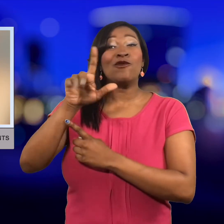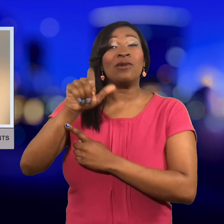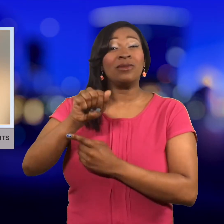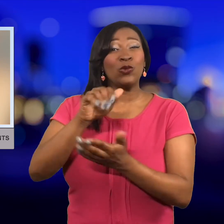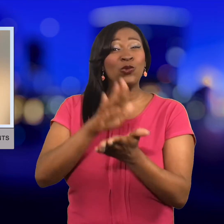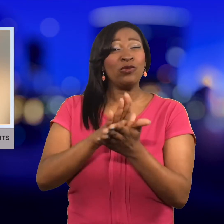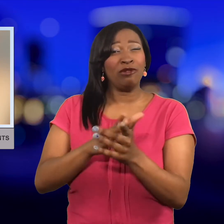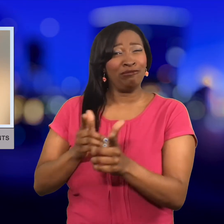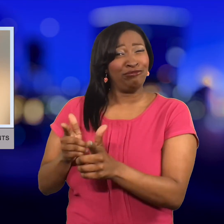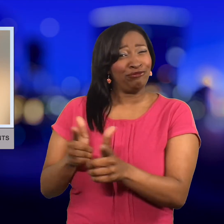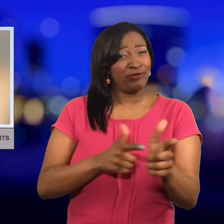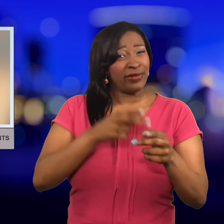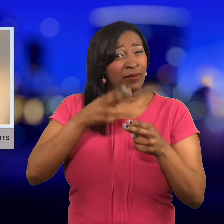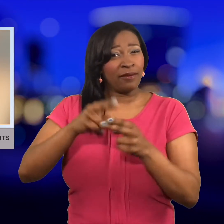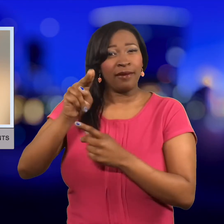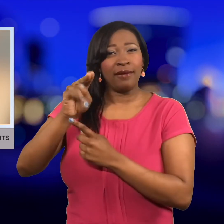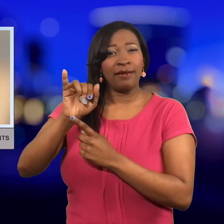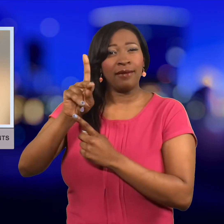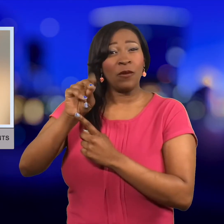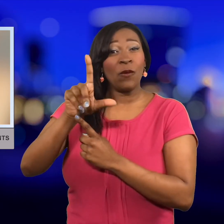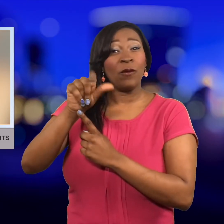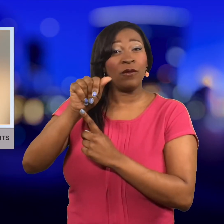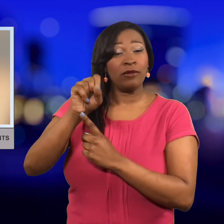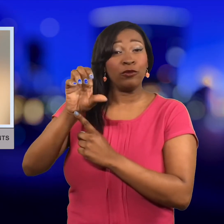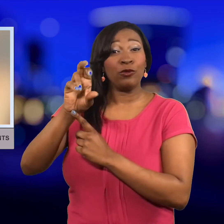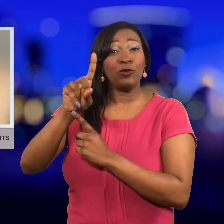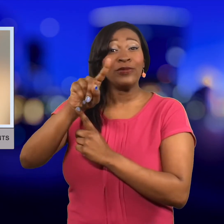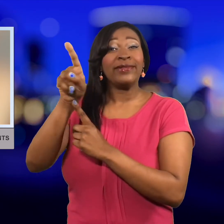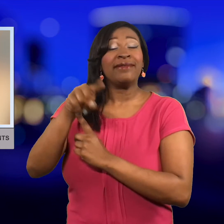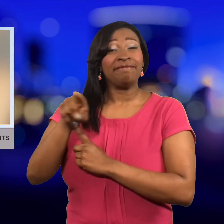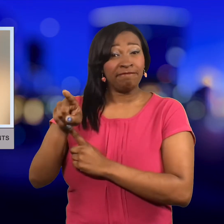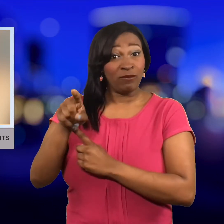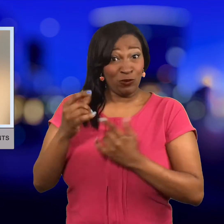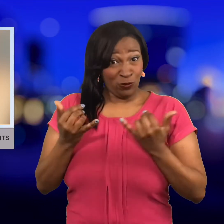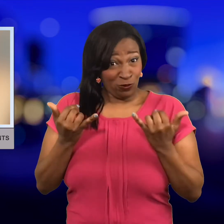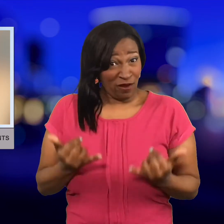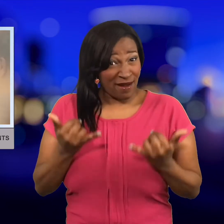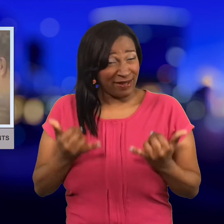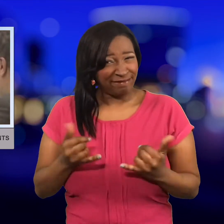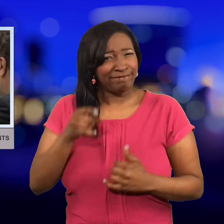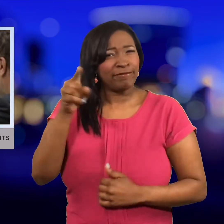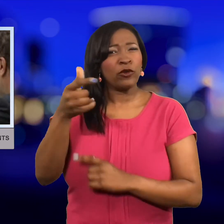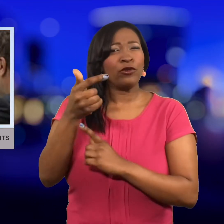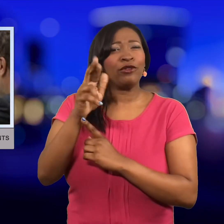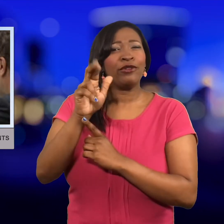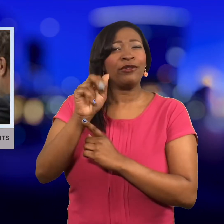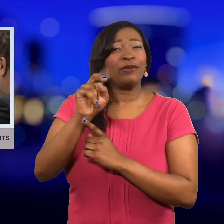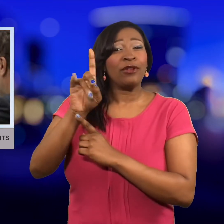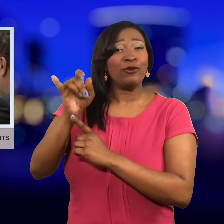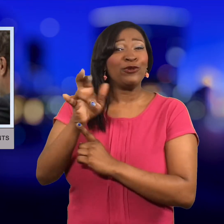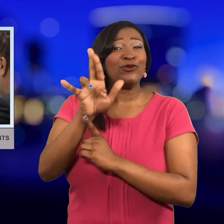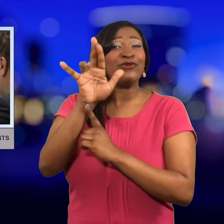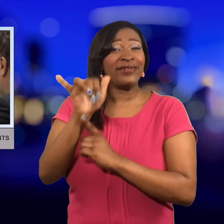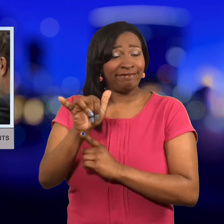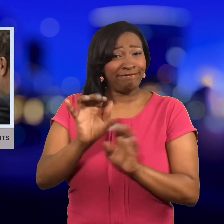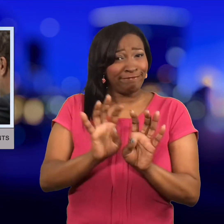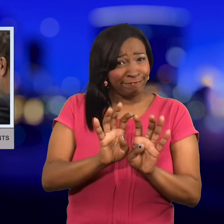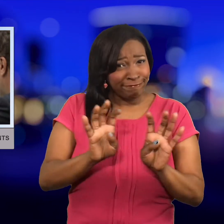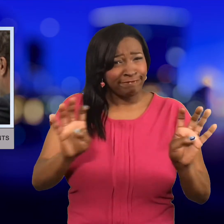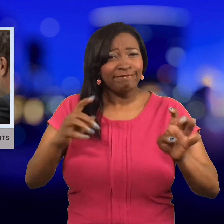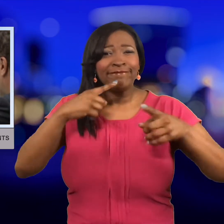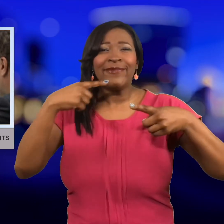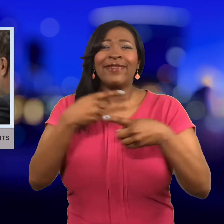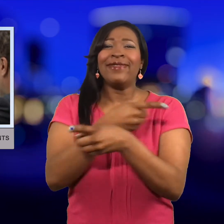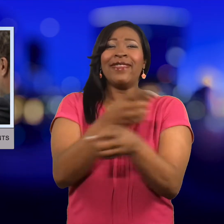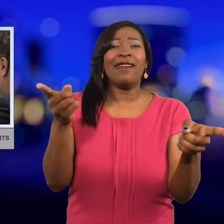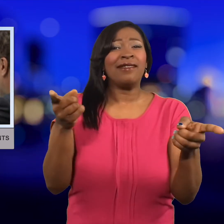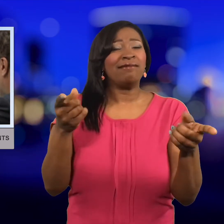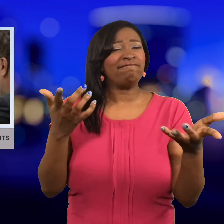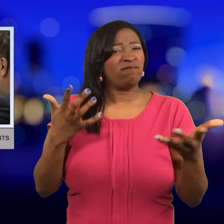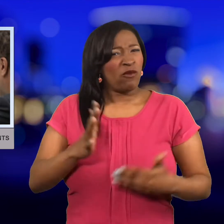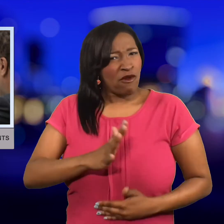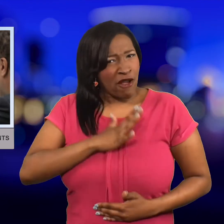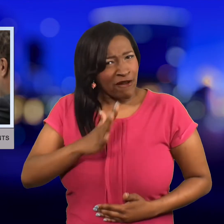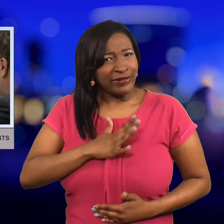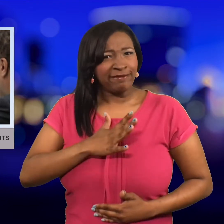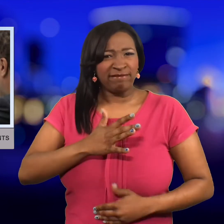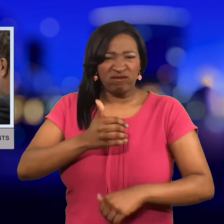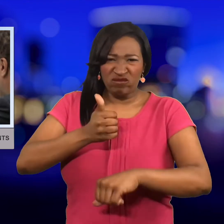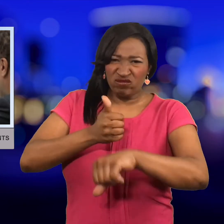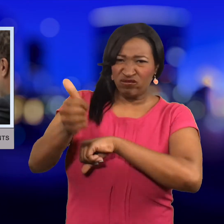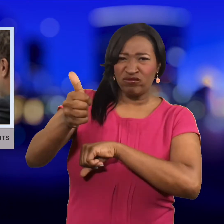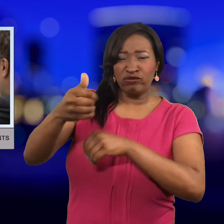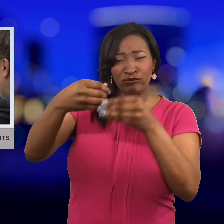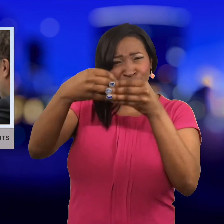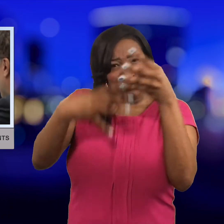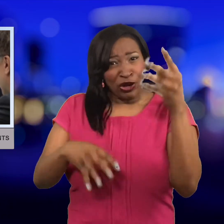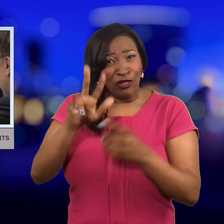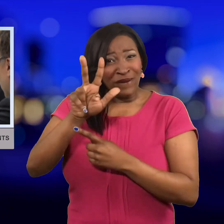Today a grand jury indicted Florida school shooter Nikolas Cruz on 34 counts, 17 counts